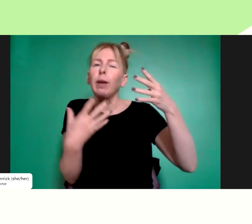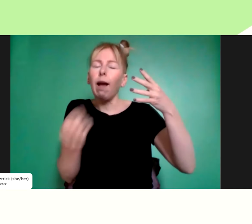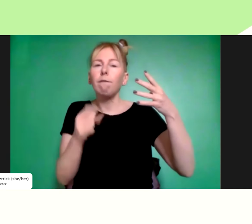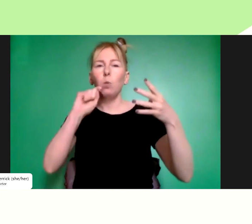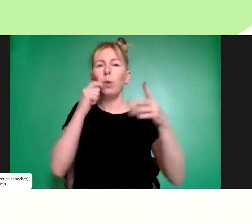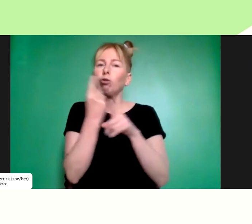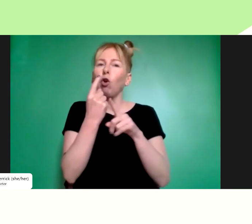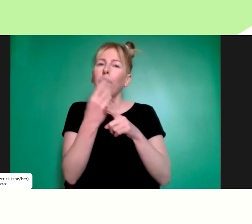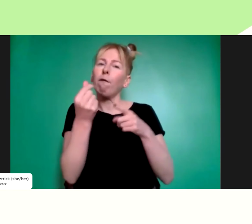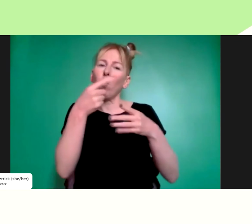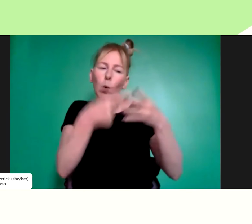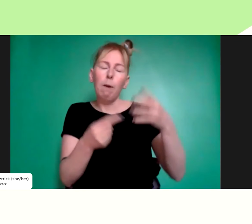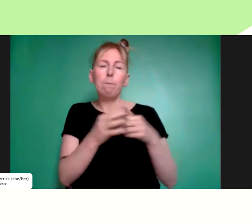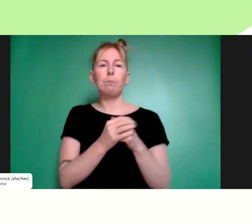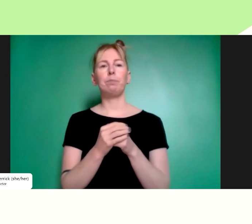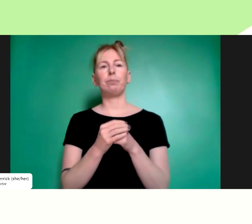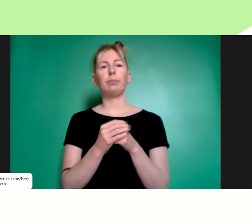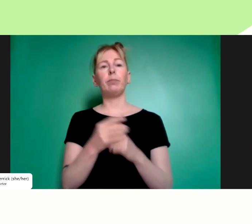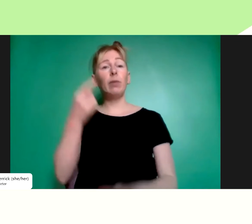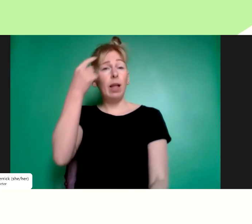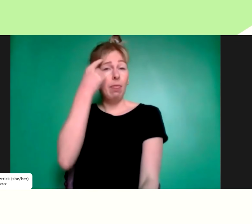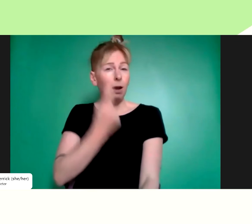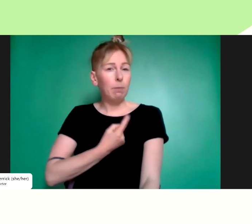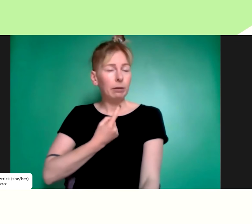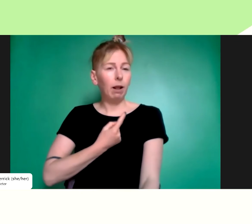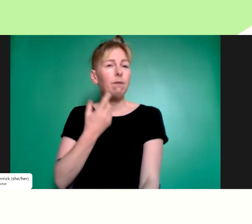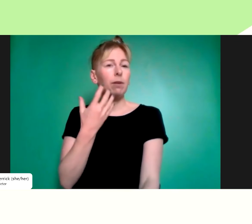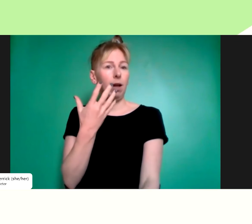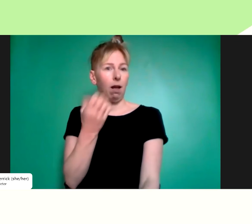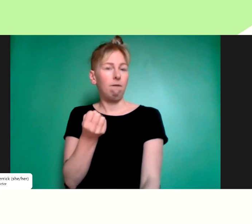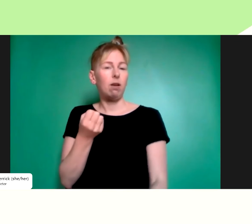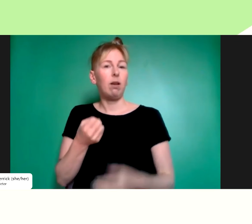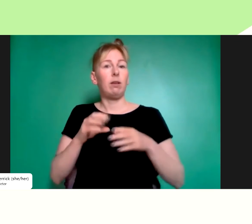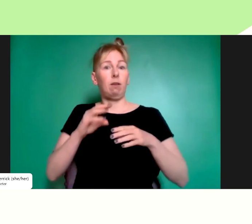So I probably argue that there are a series of events that led up to the shift